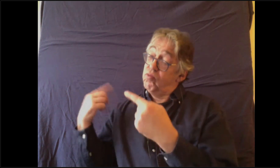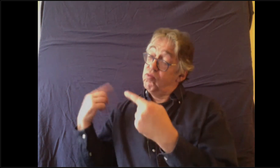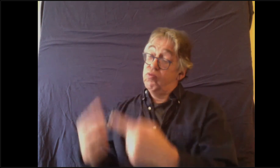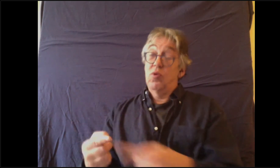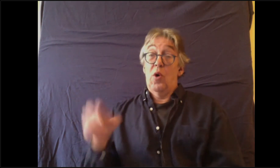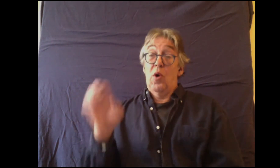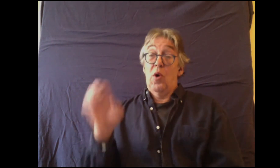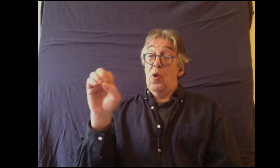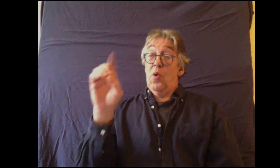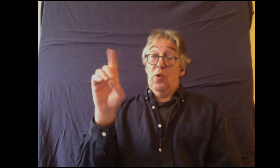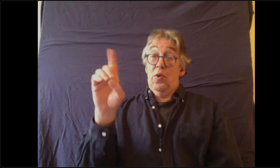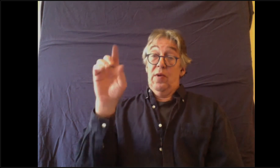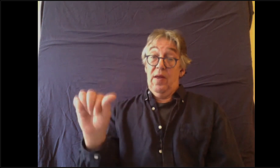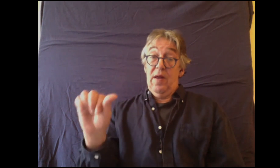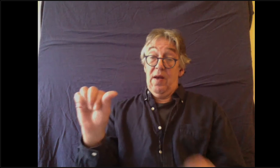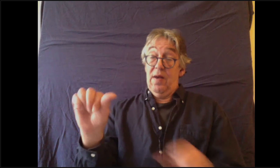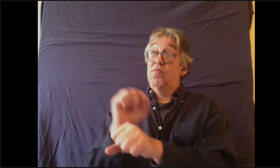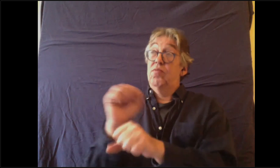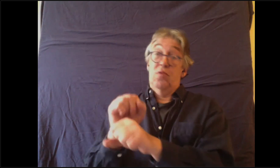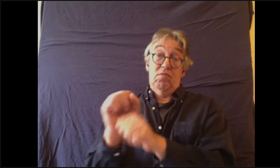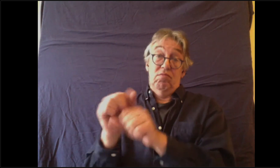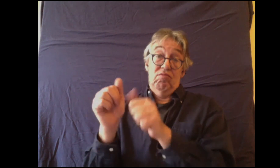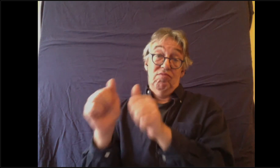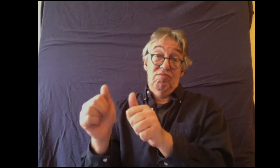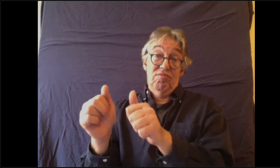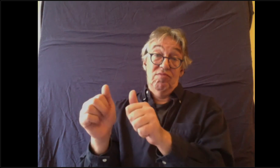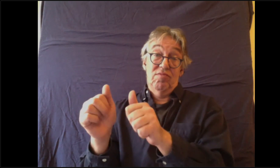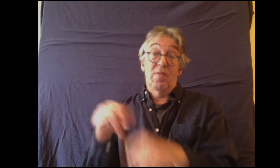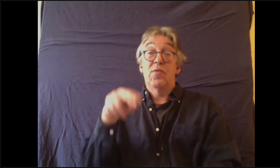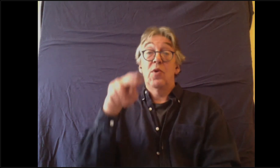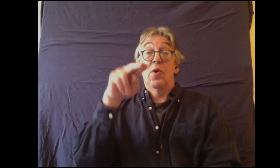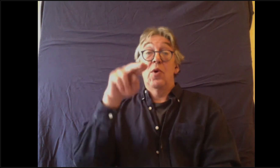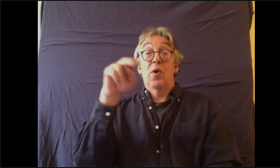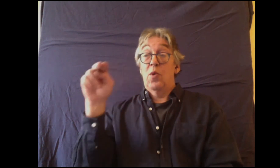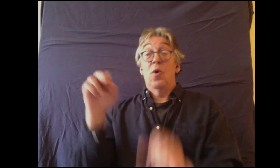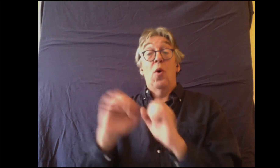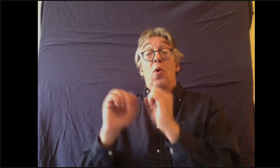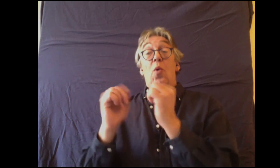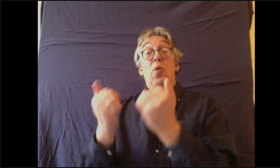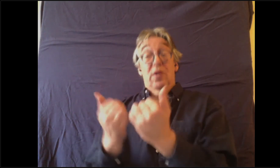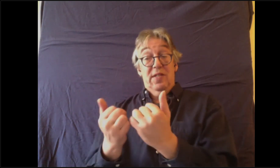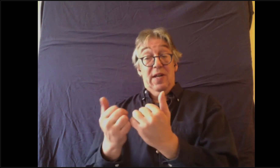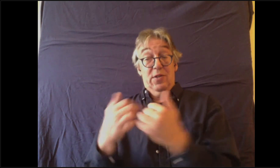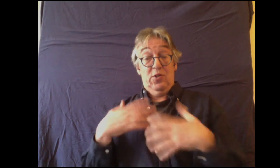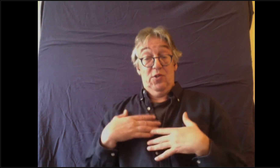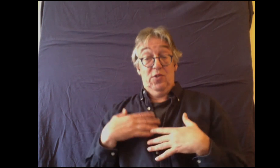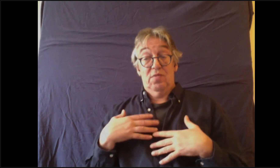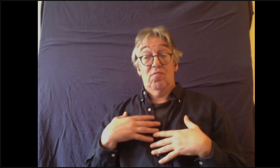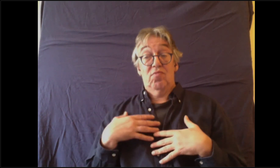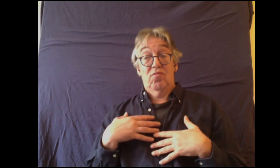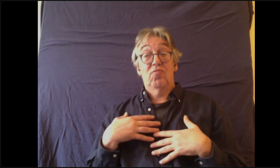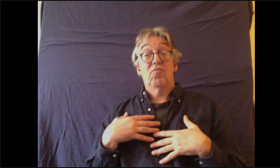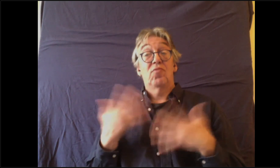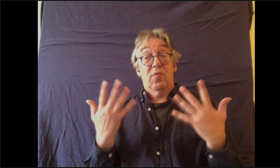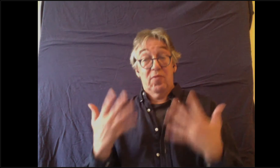Given that the Norwegian organizations have managed to make the state assure